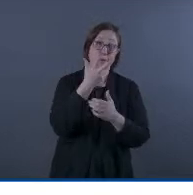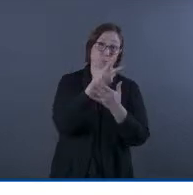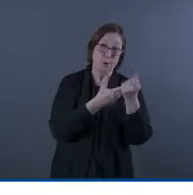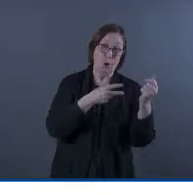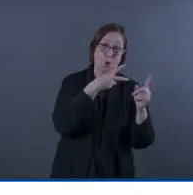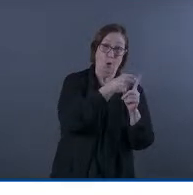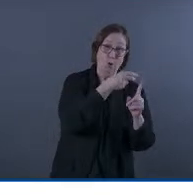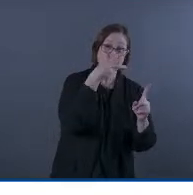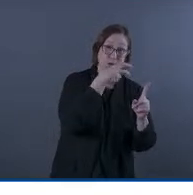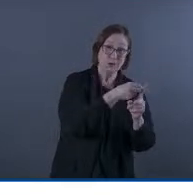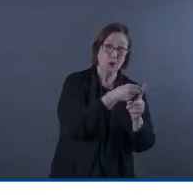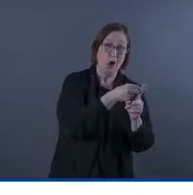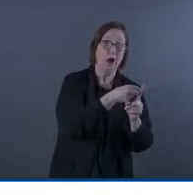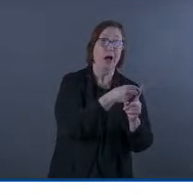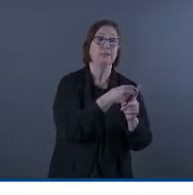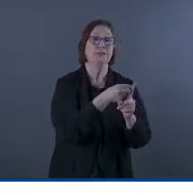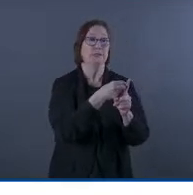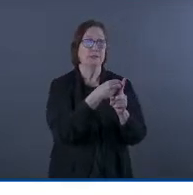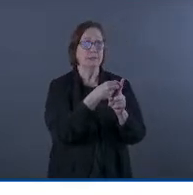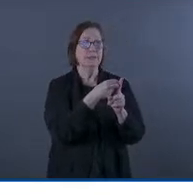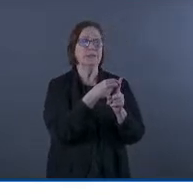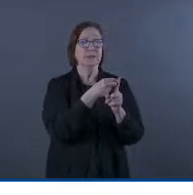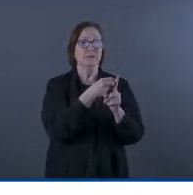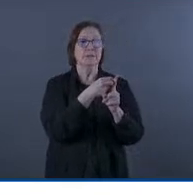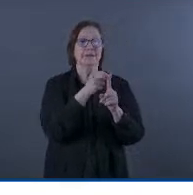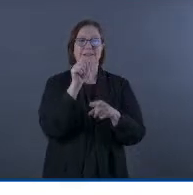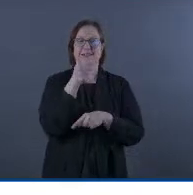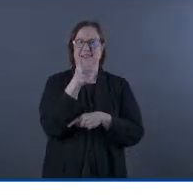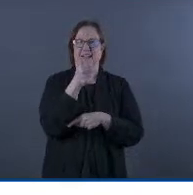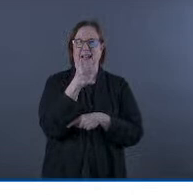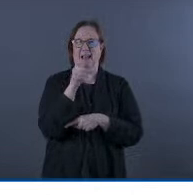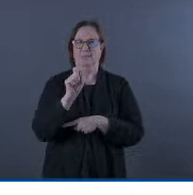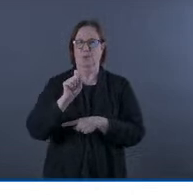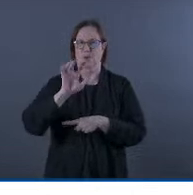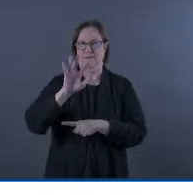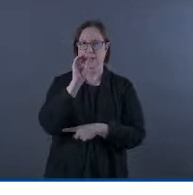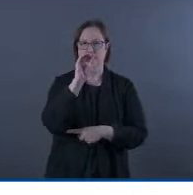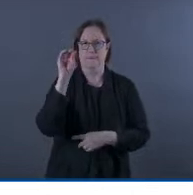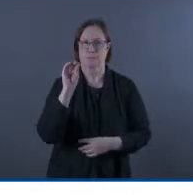in Whatcom County, and that's about 10.5% of our Whatcom County residents.